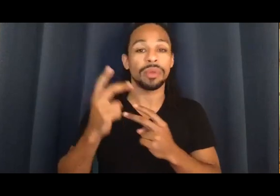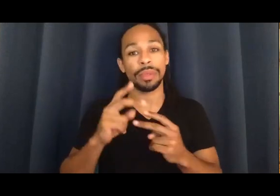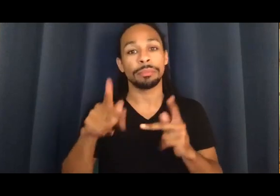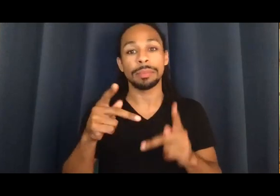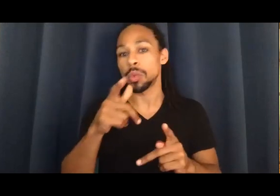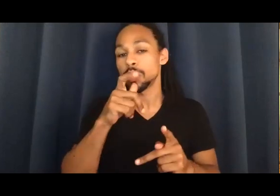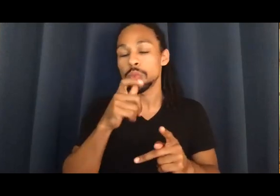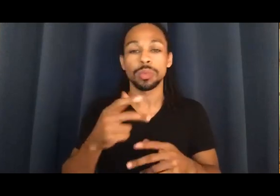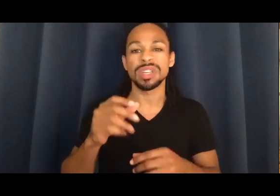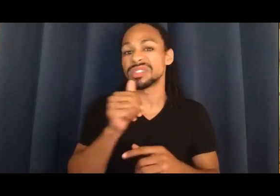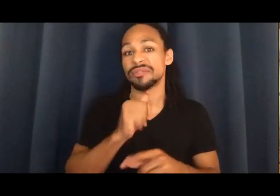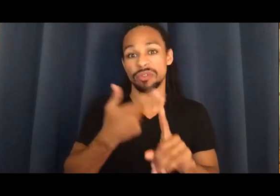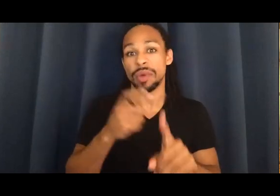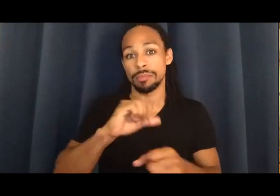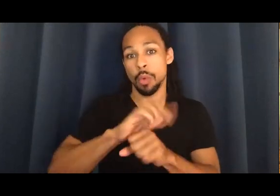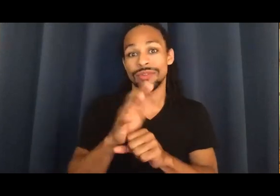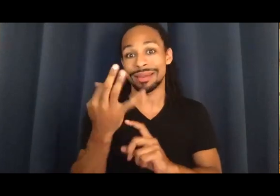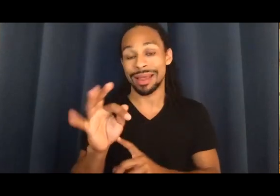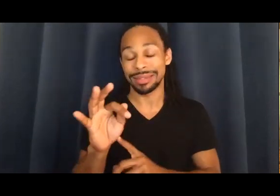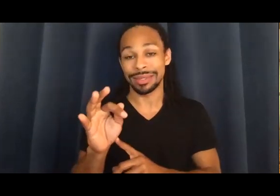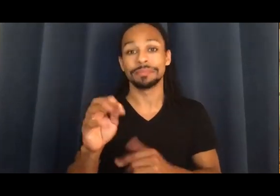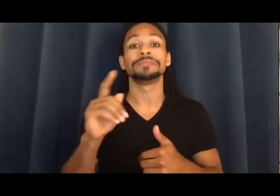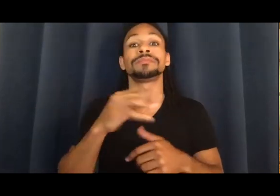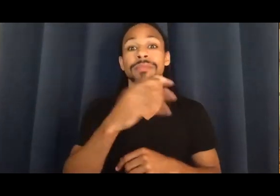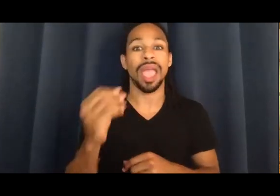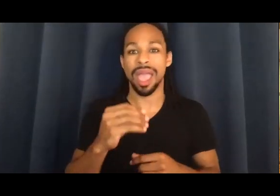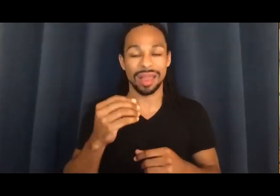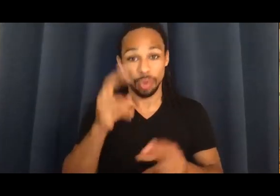around the world and honor the unseen labor of the many people that continue